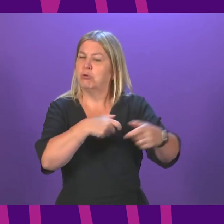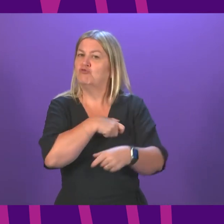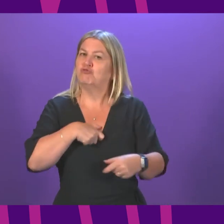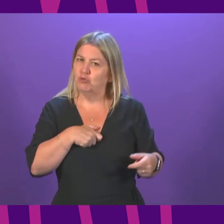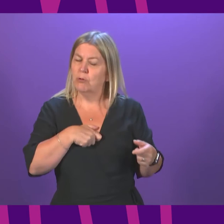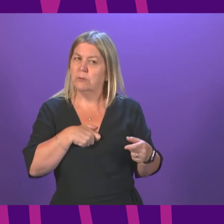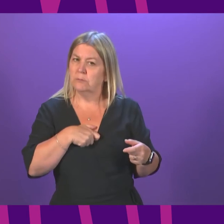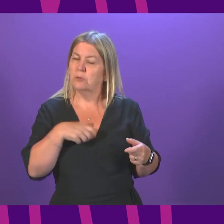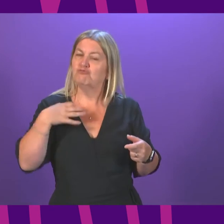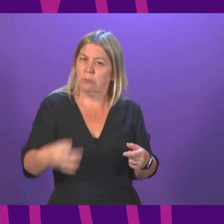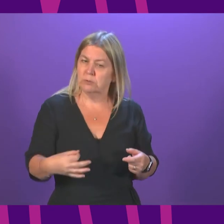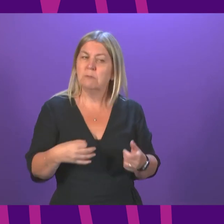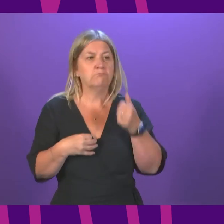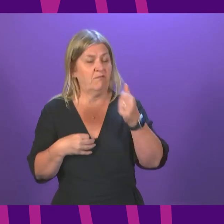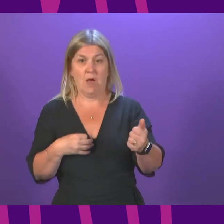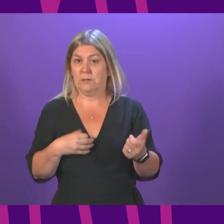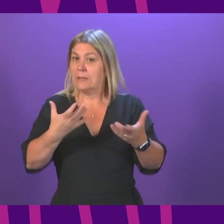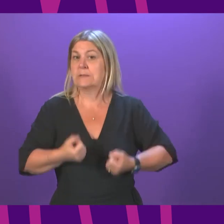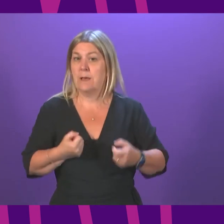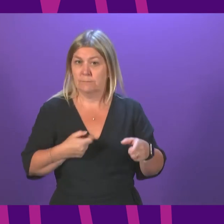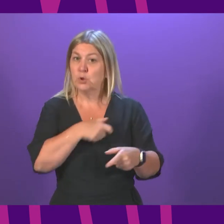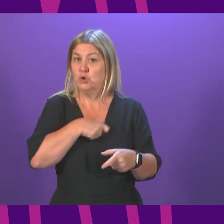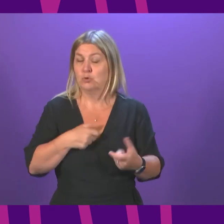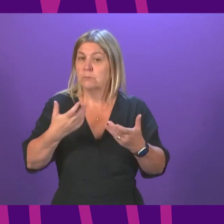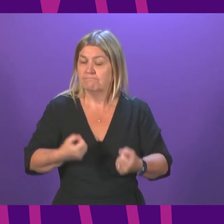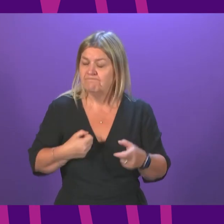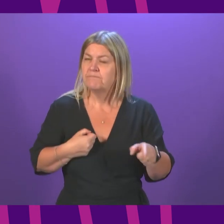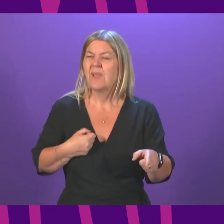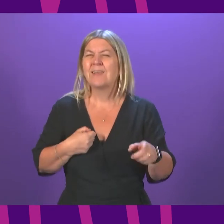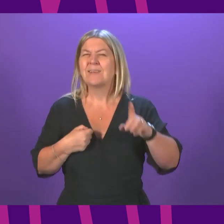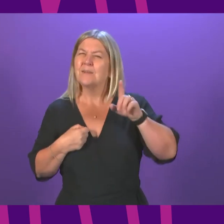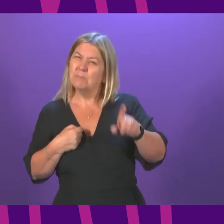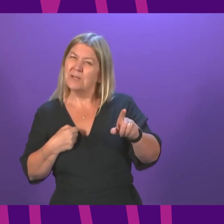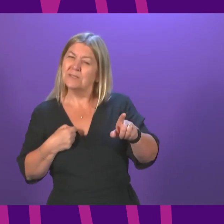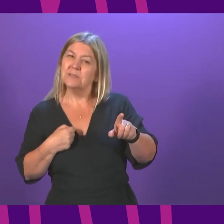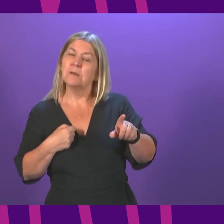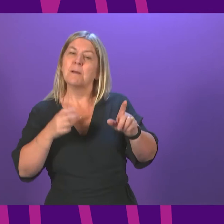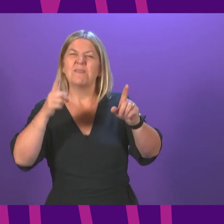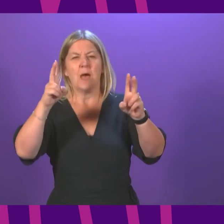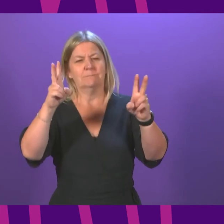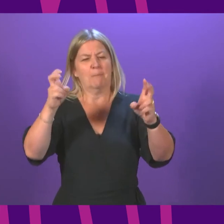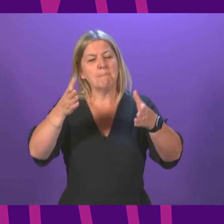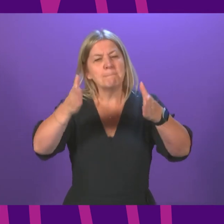I fear that, if amendment 11 were to be agreed to, the “must consult” requirement would